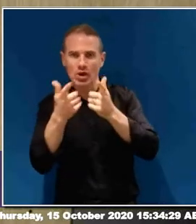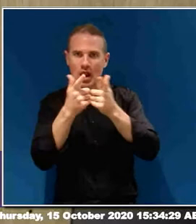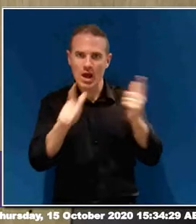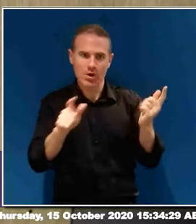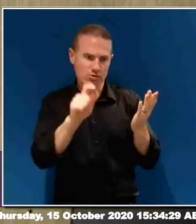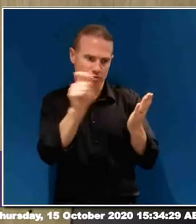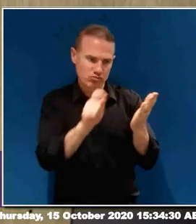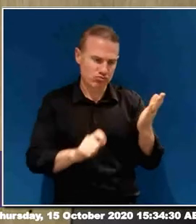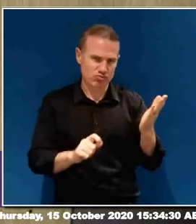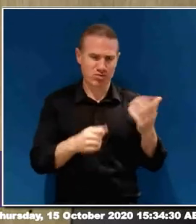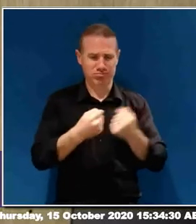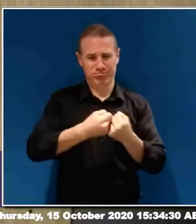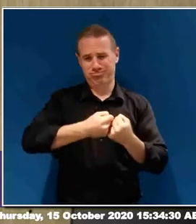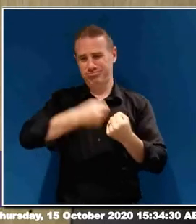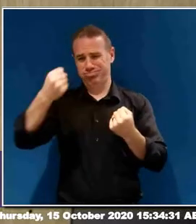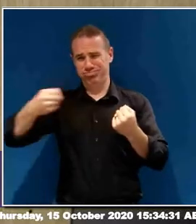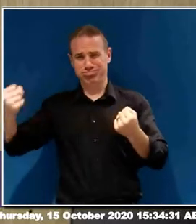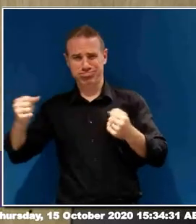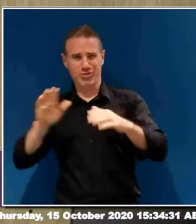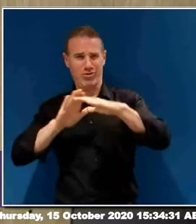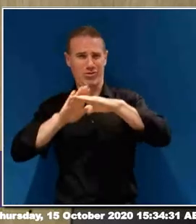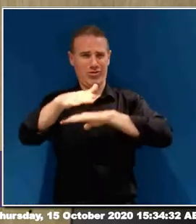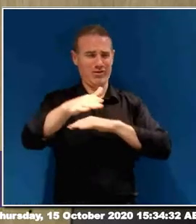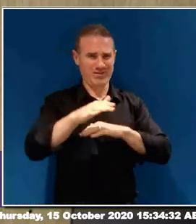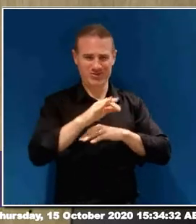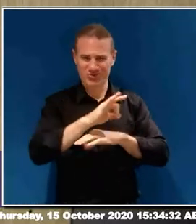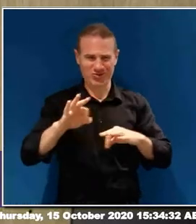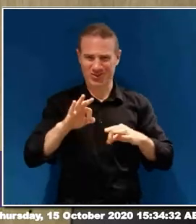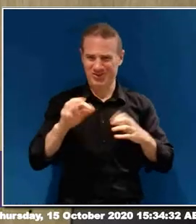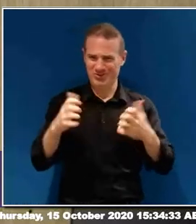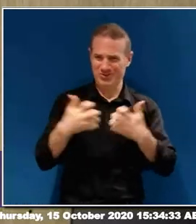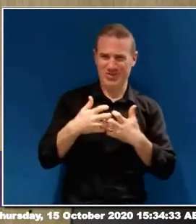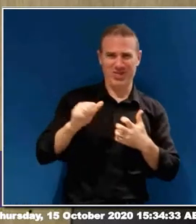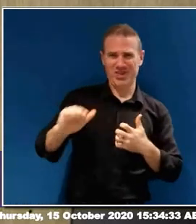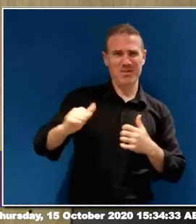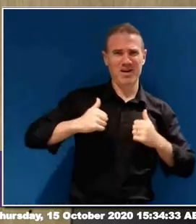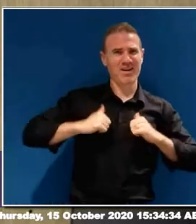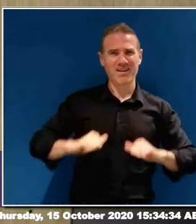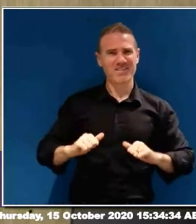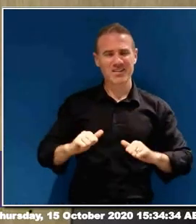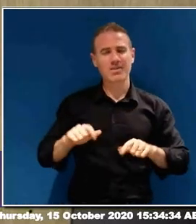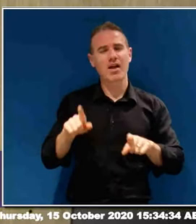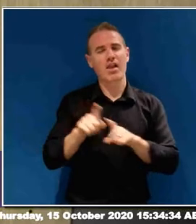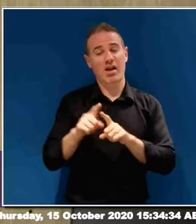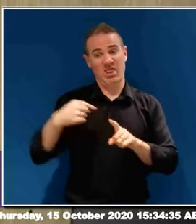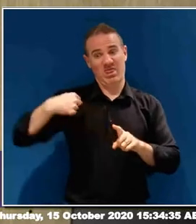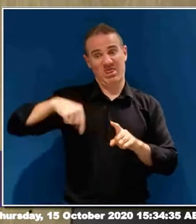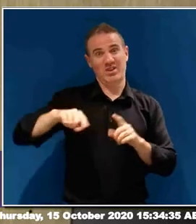We heard earlier this week about Sam deliberately kicking his teacher.